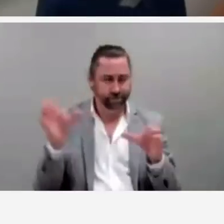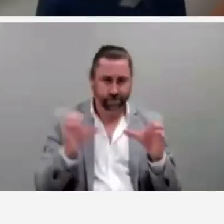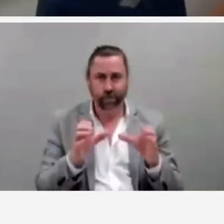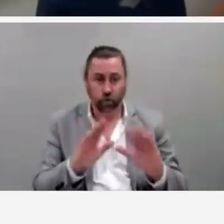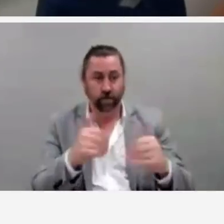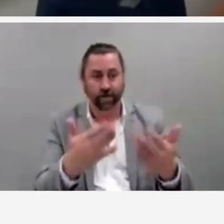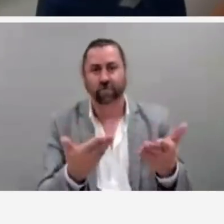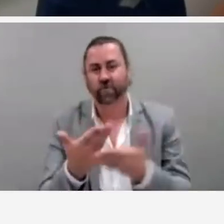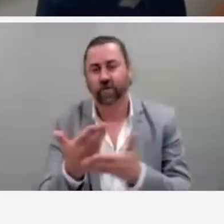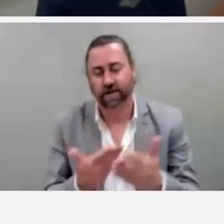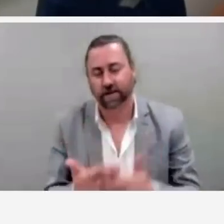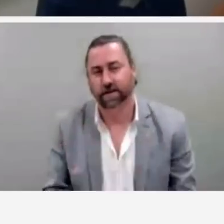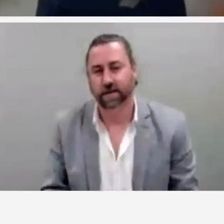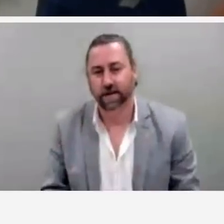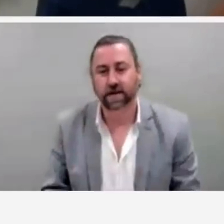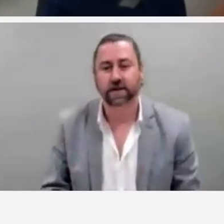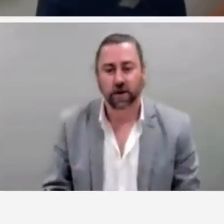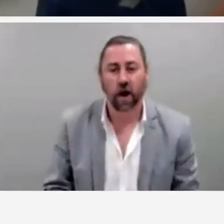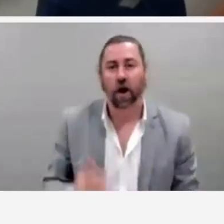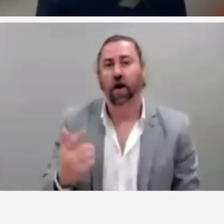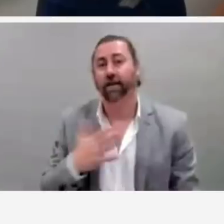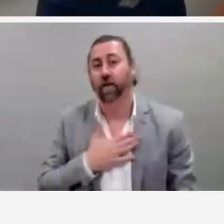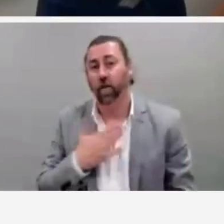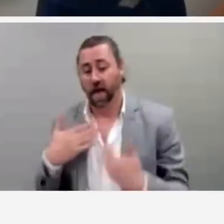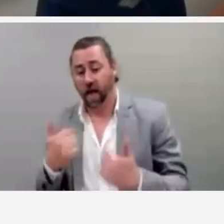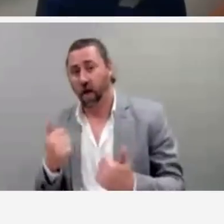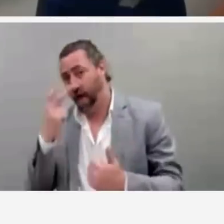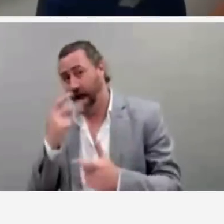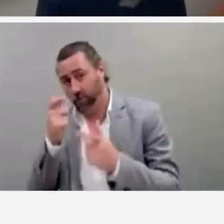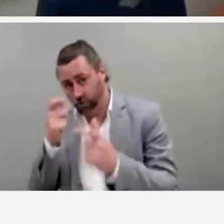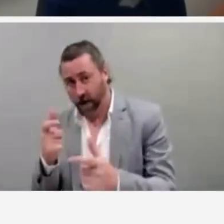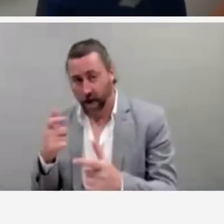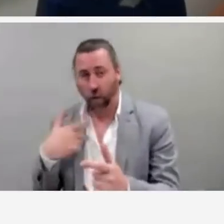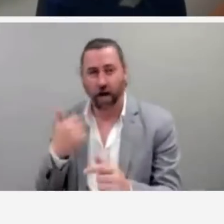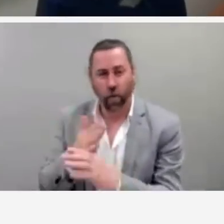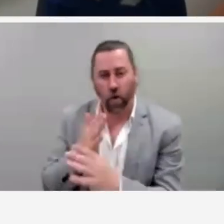importance of us here in Health and Aged Care working across a number of departments to see what